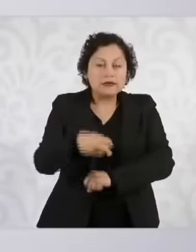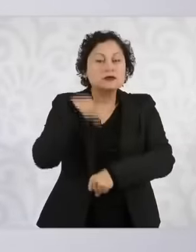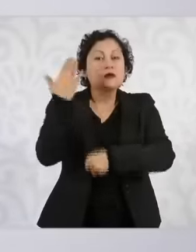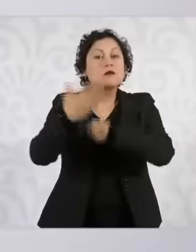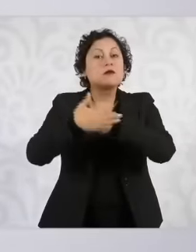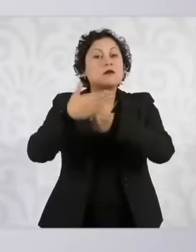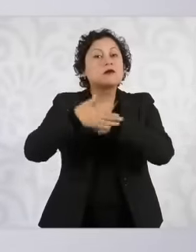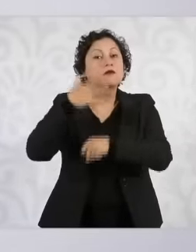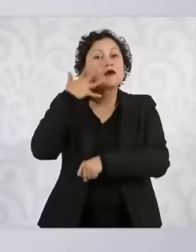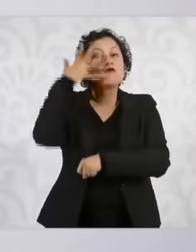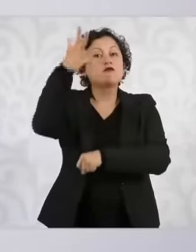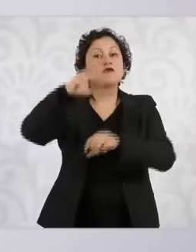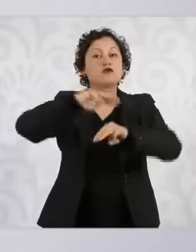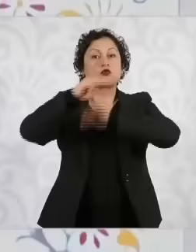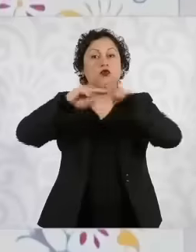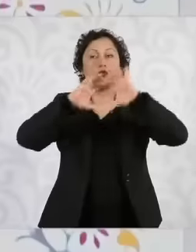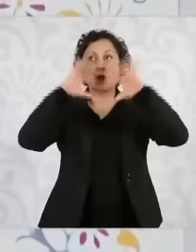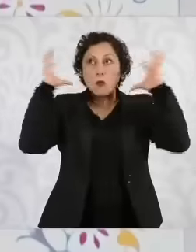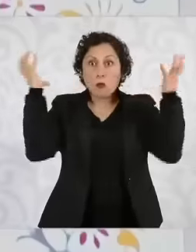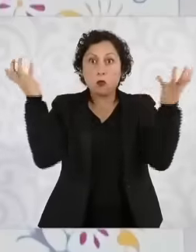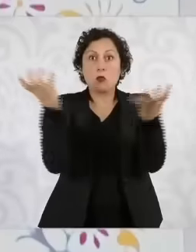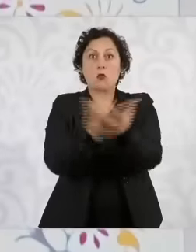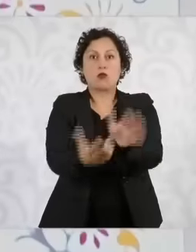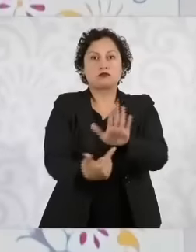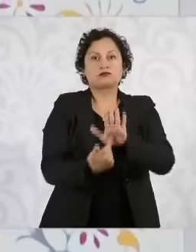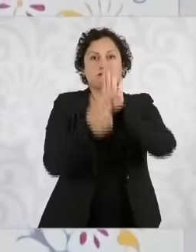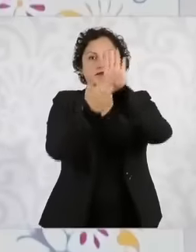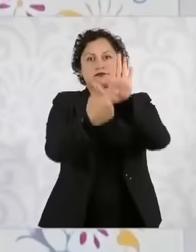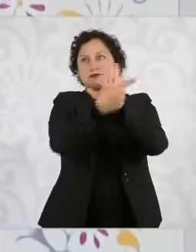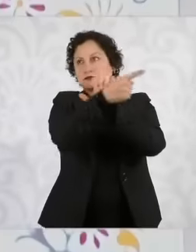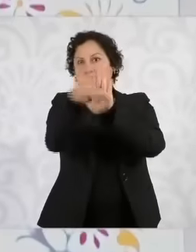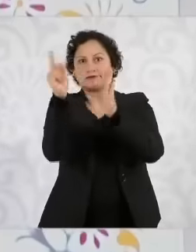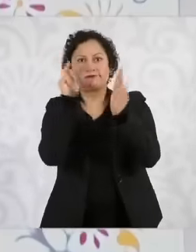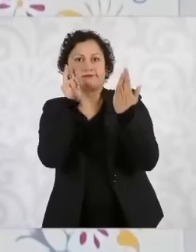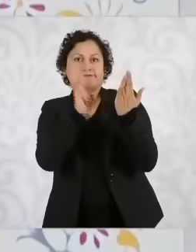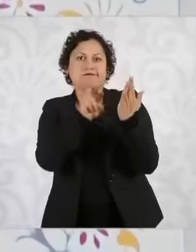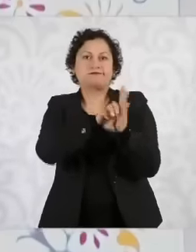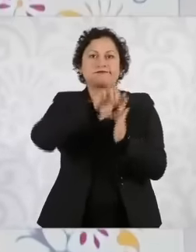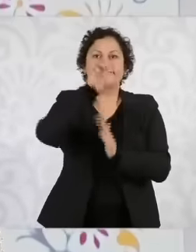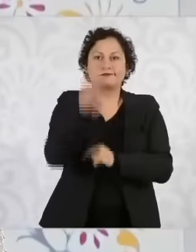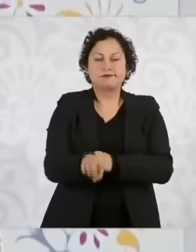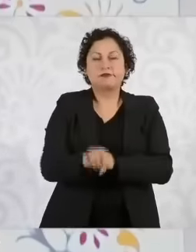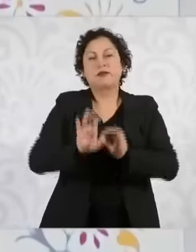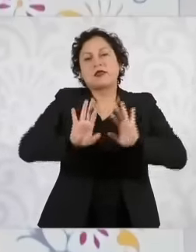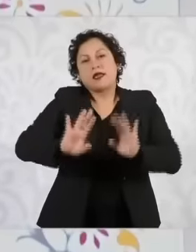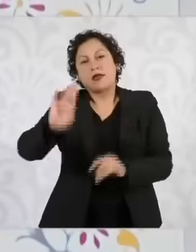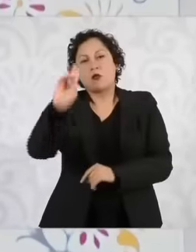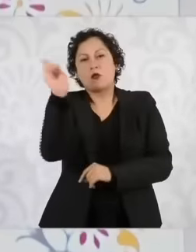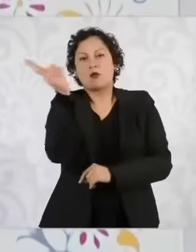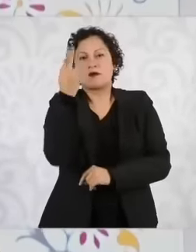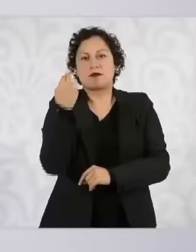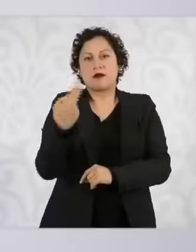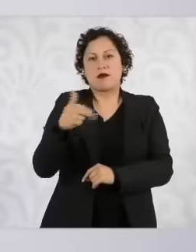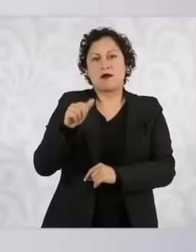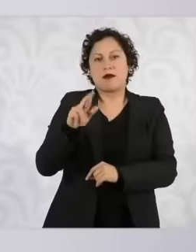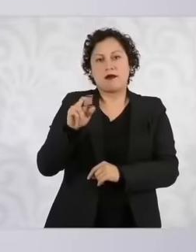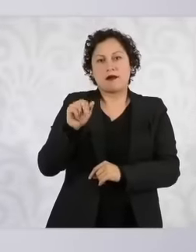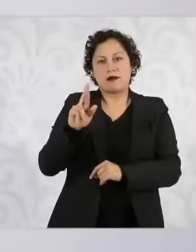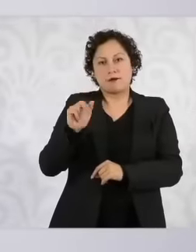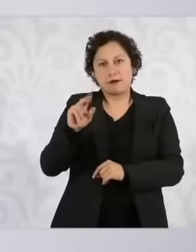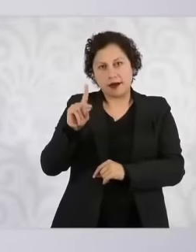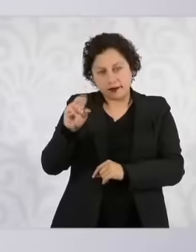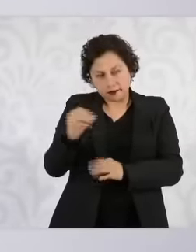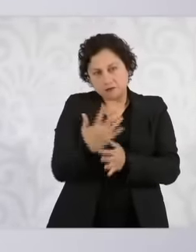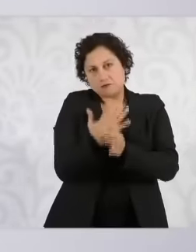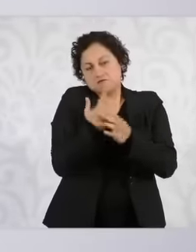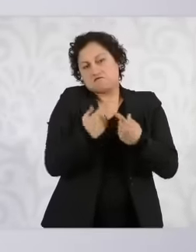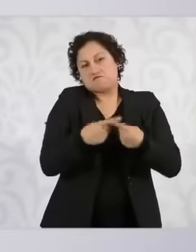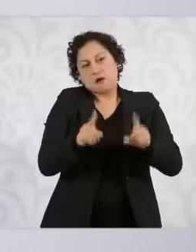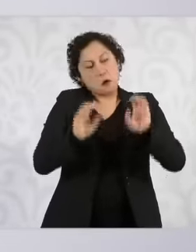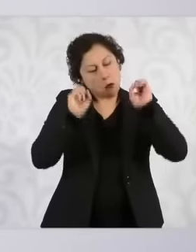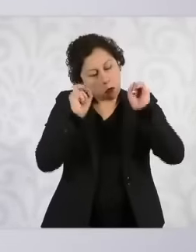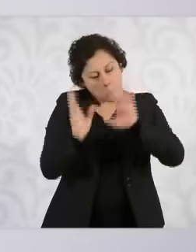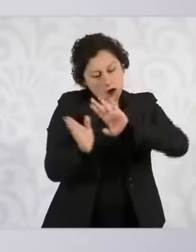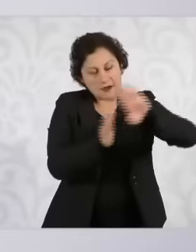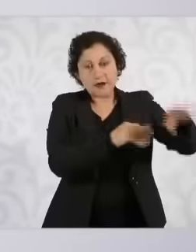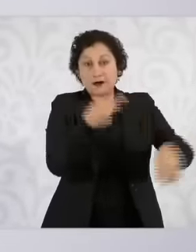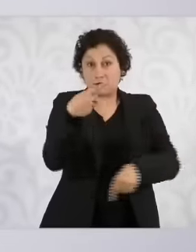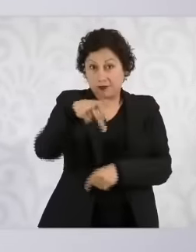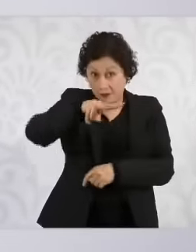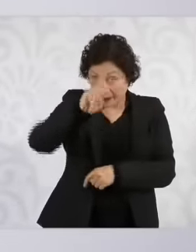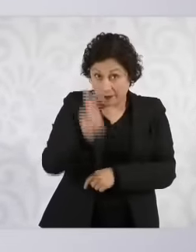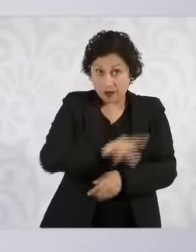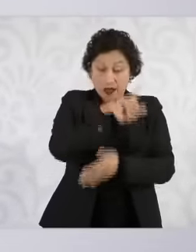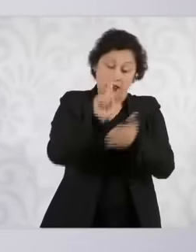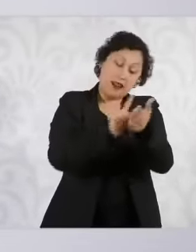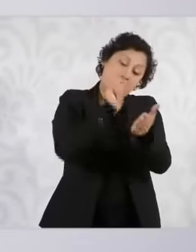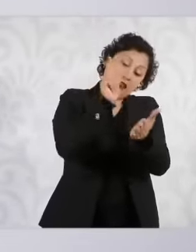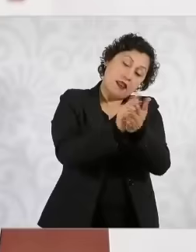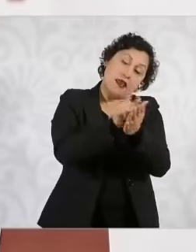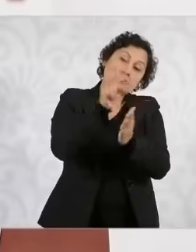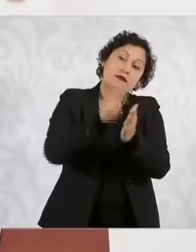at Harvard they say otherwise, the election of the judiciary is going to be an example